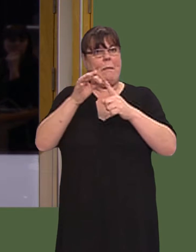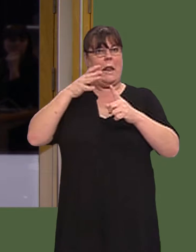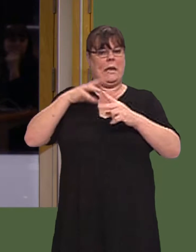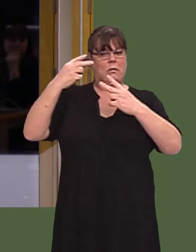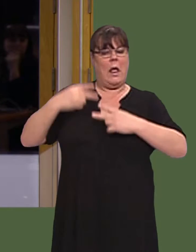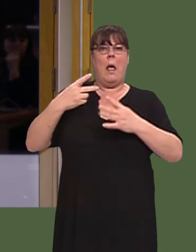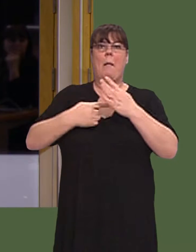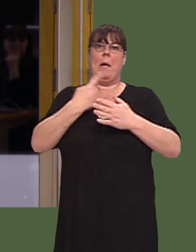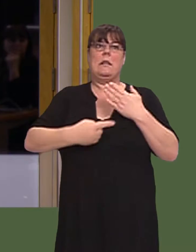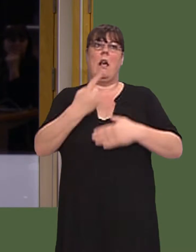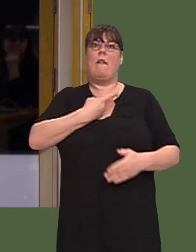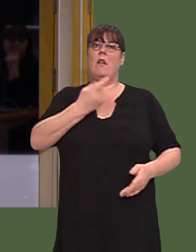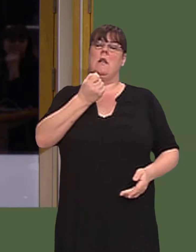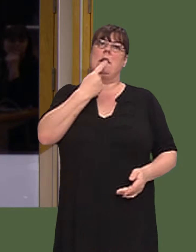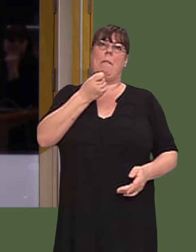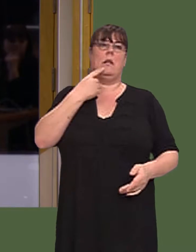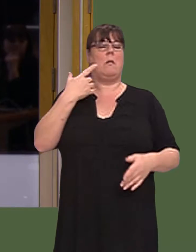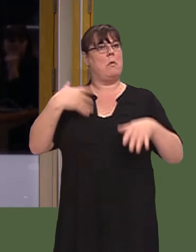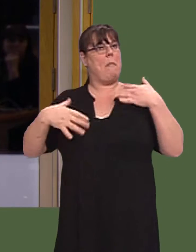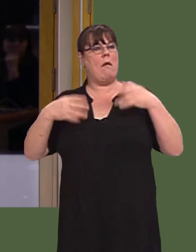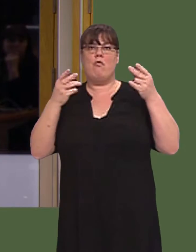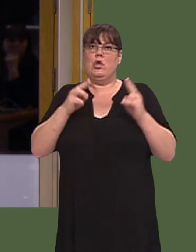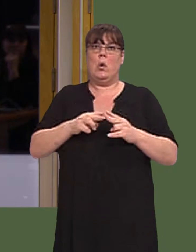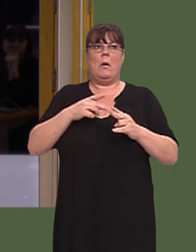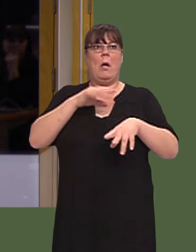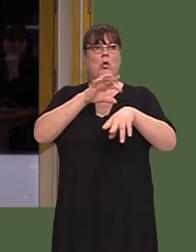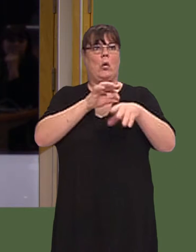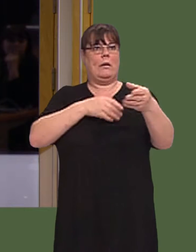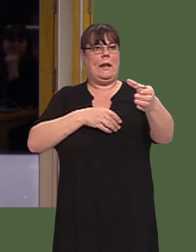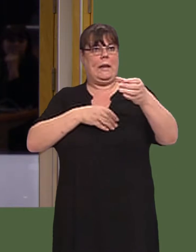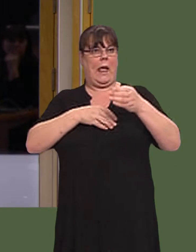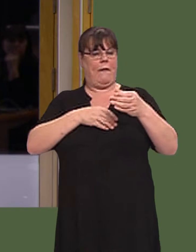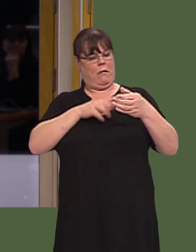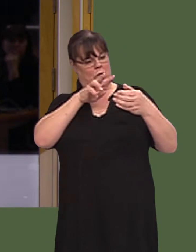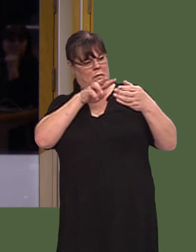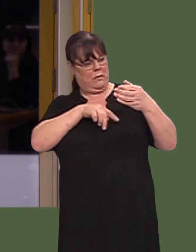I am on painkillers, which my doctor, when he handed them to me, said that it said on